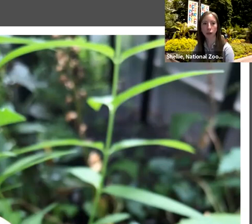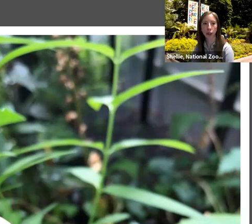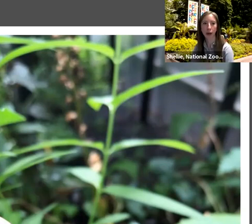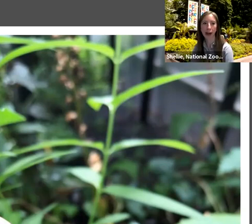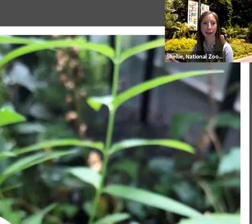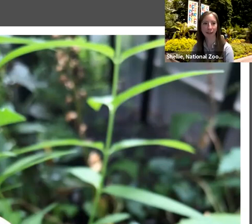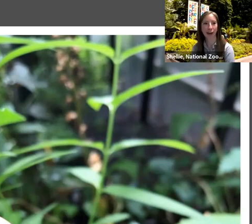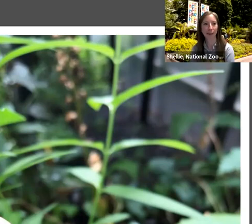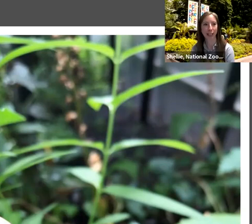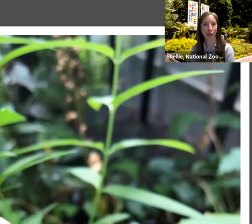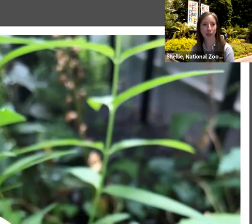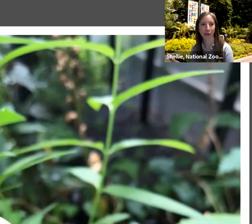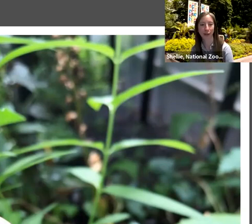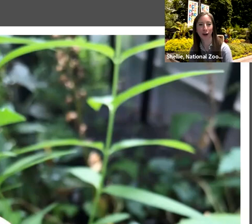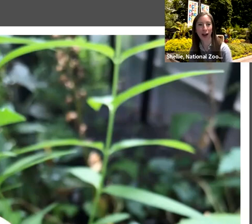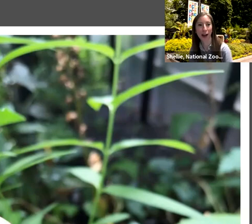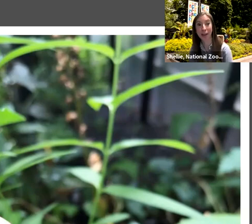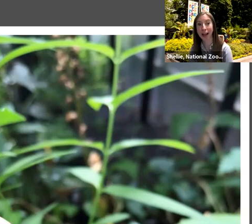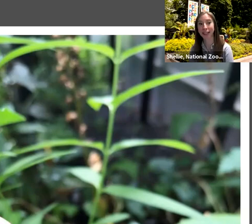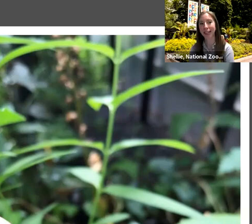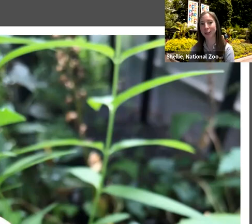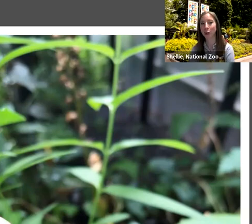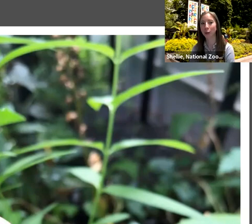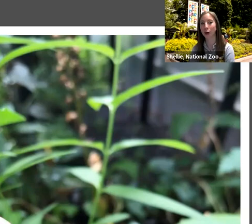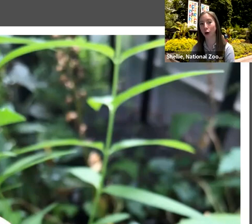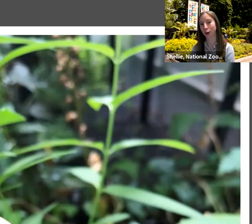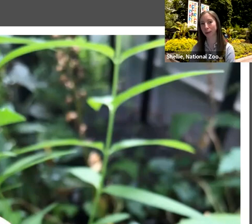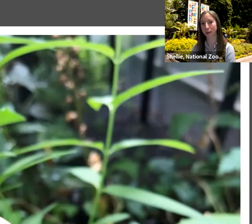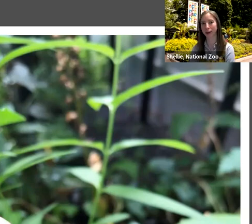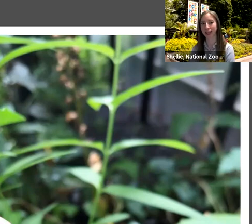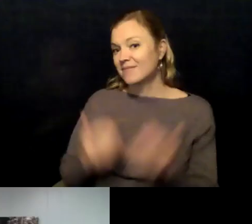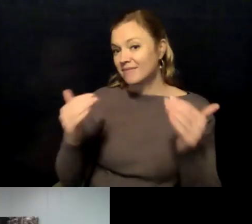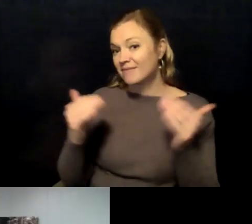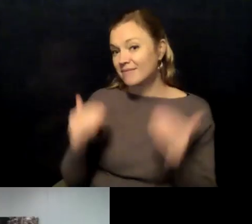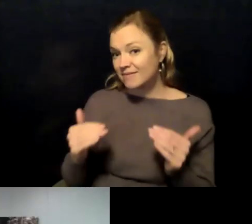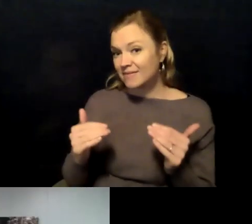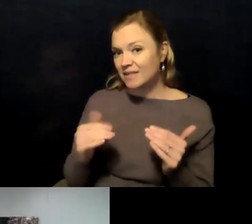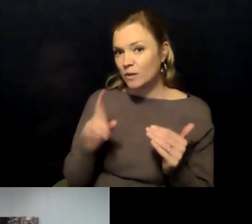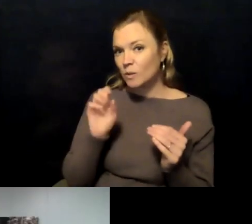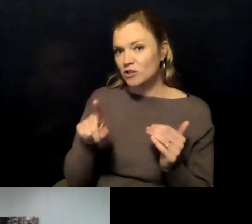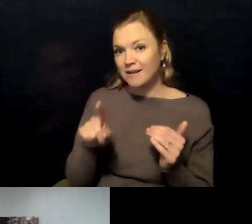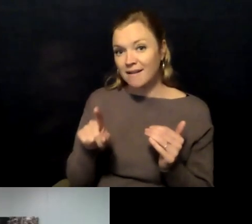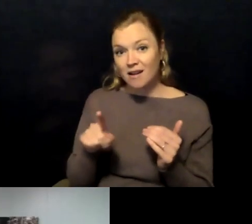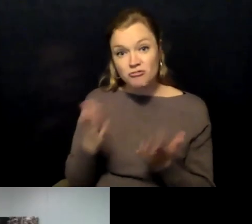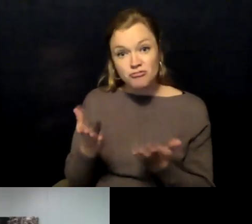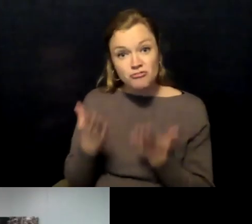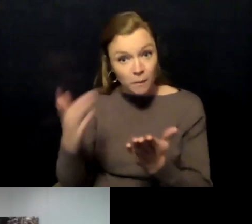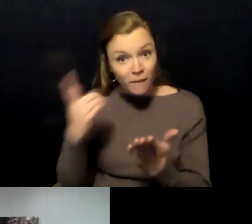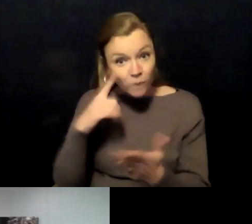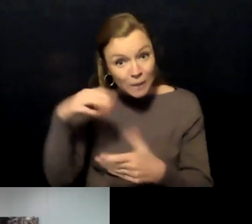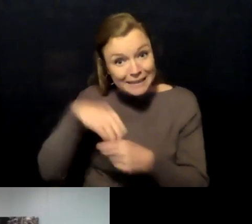do you have any recommendations for any indoor herbal plants that can grow